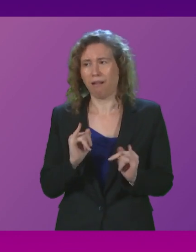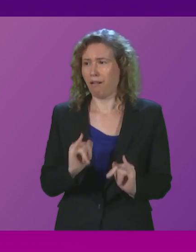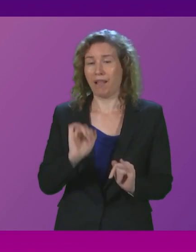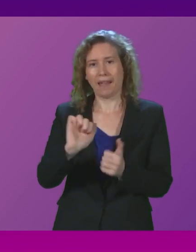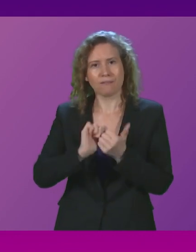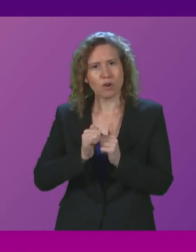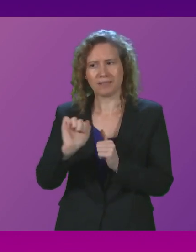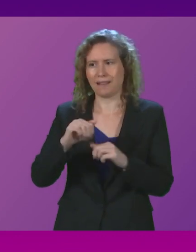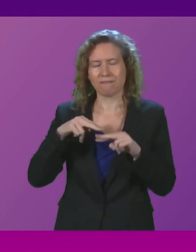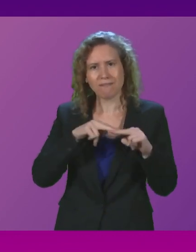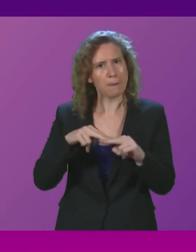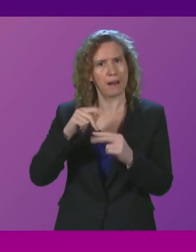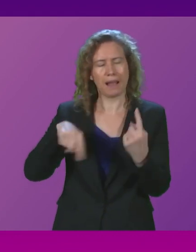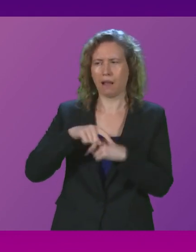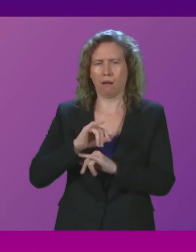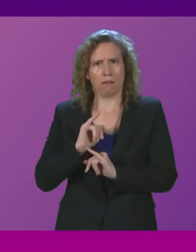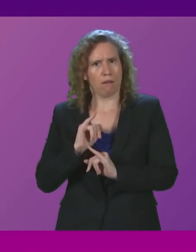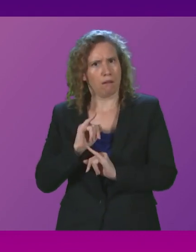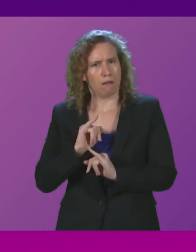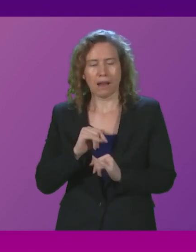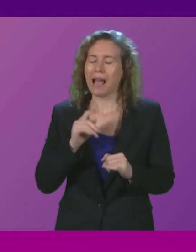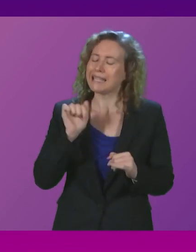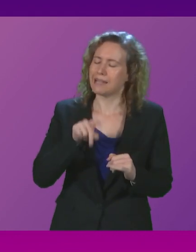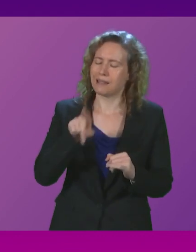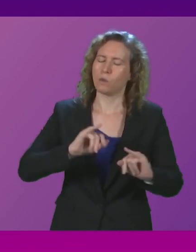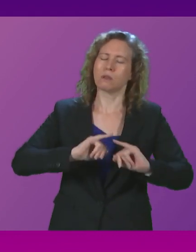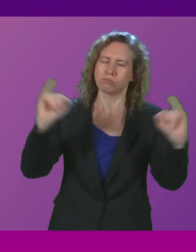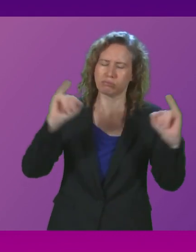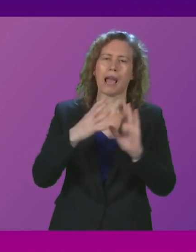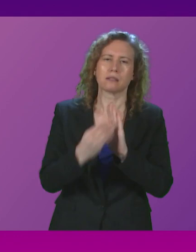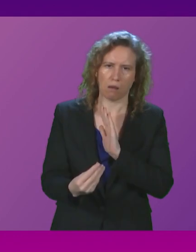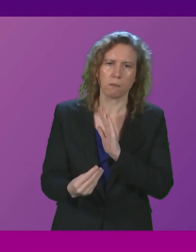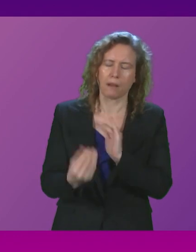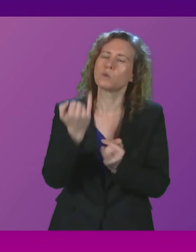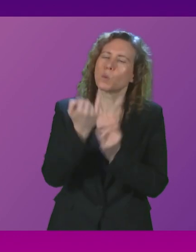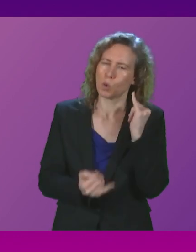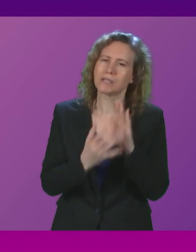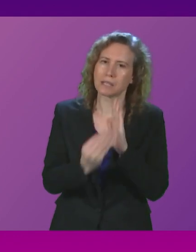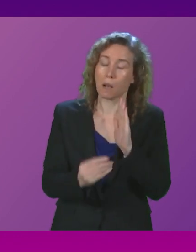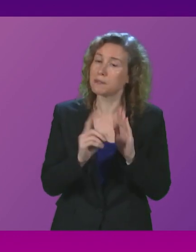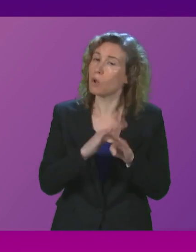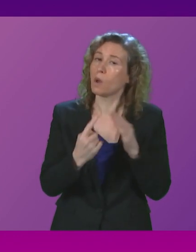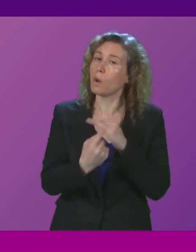and family, feel when they hear that? Although that was the most extreme example that we found, it is not the only time that